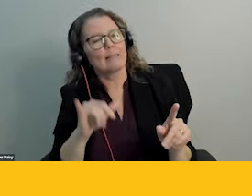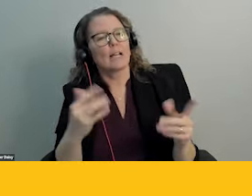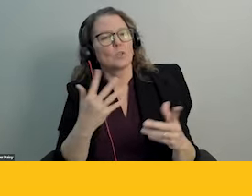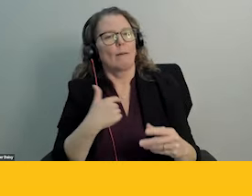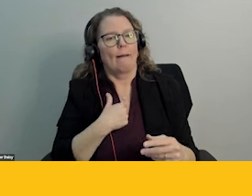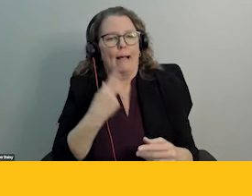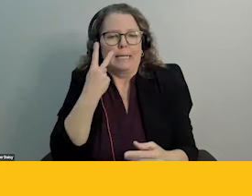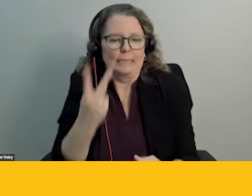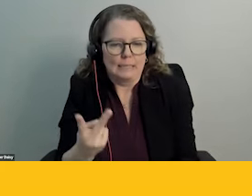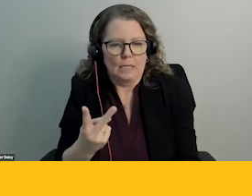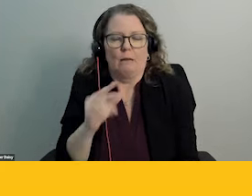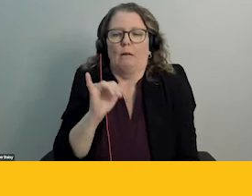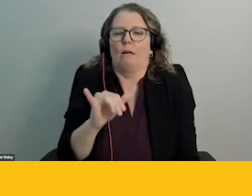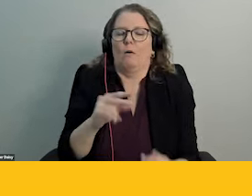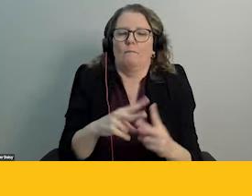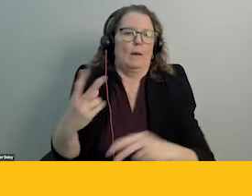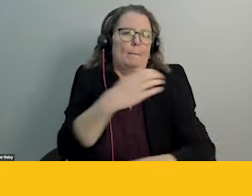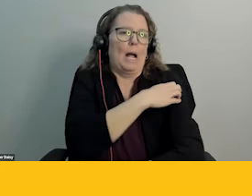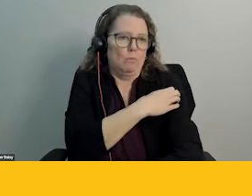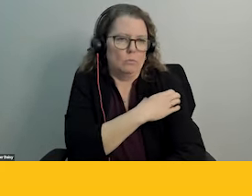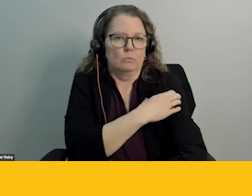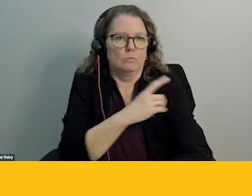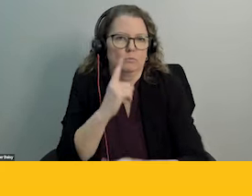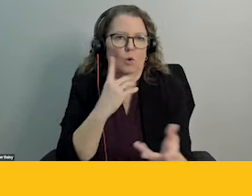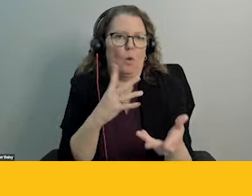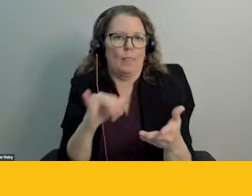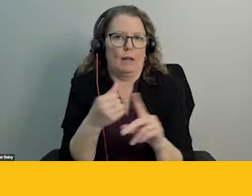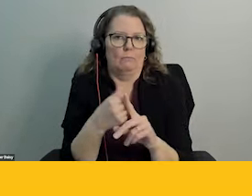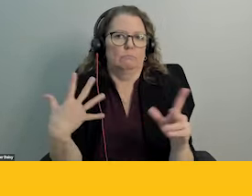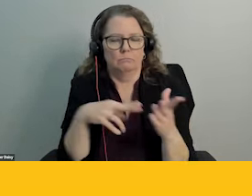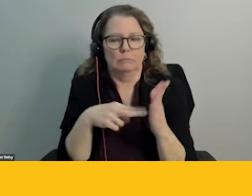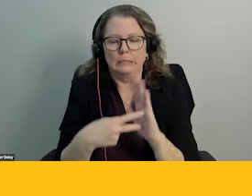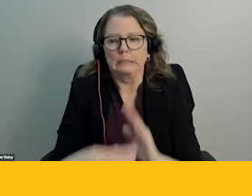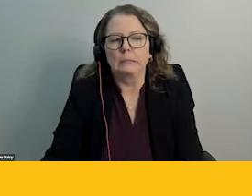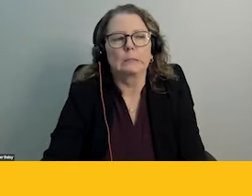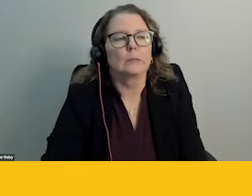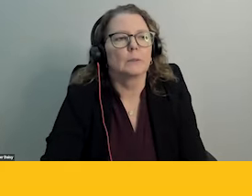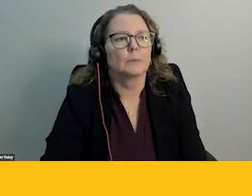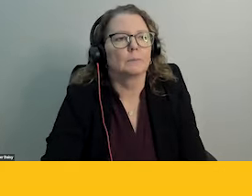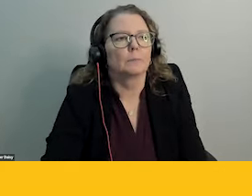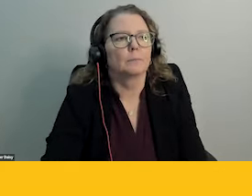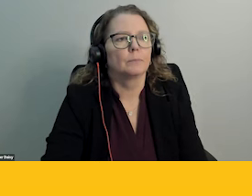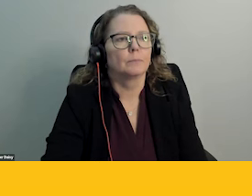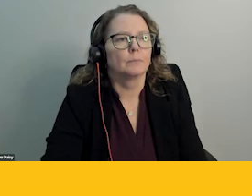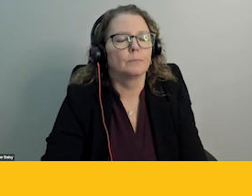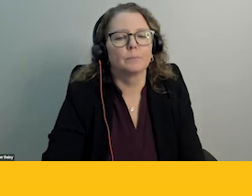to be really striking and really powerful for what they mean at the end of the day. So disability, my favorite definition comes